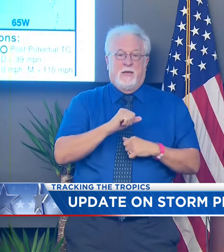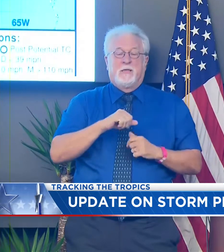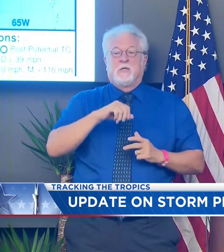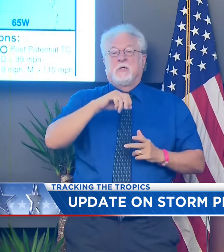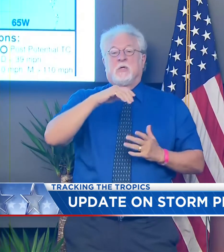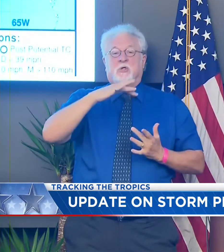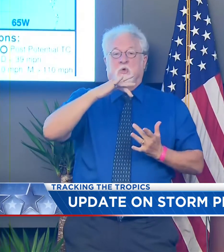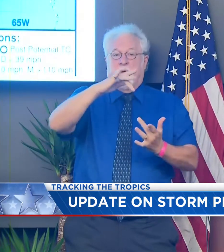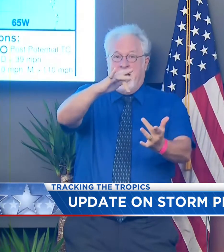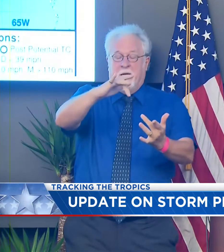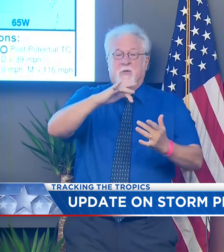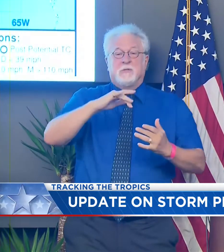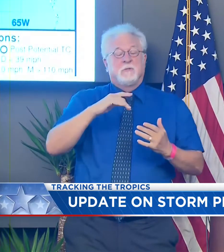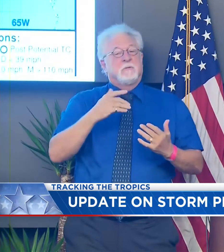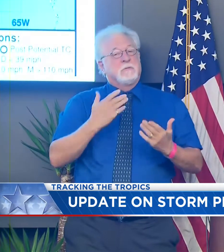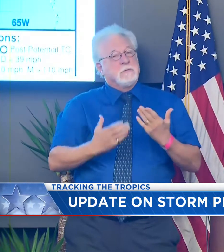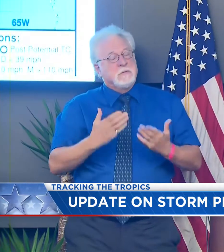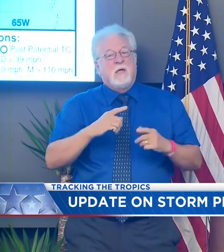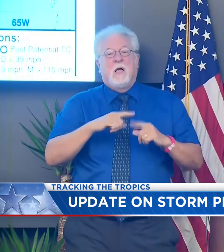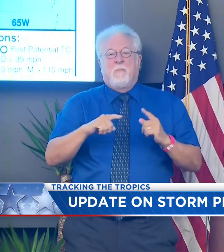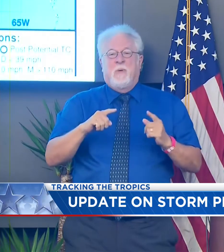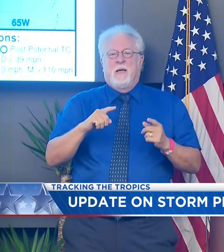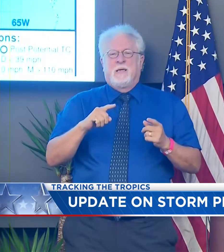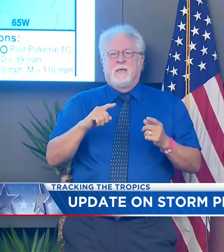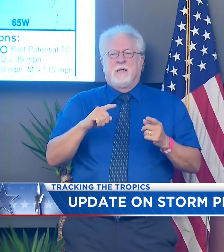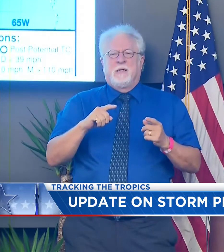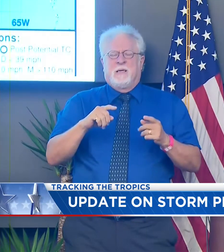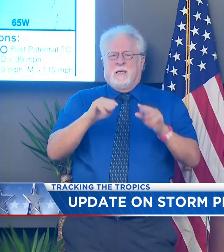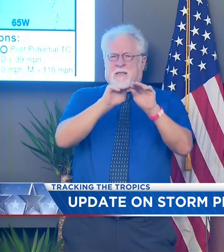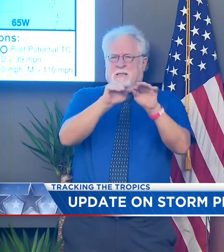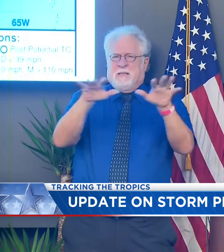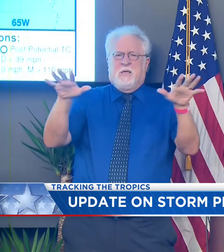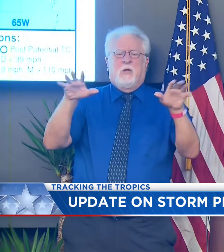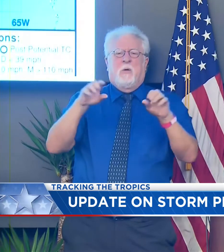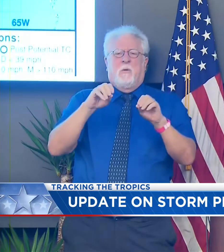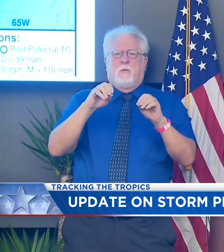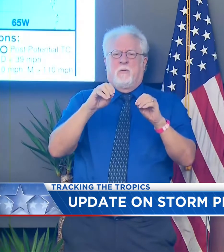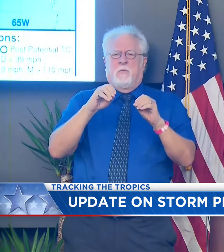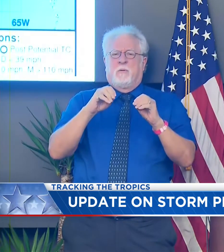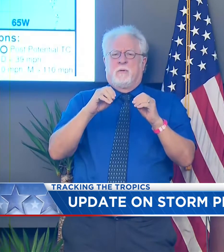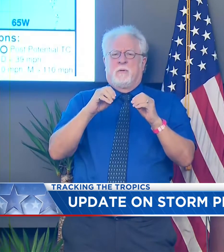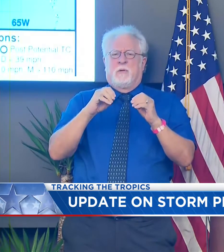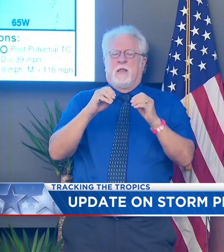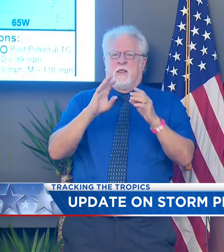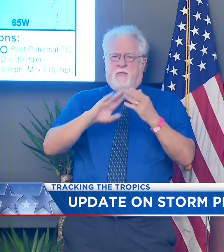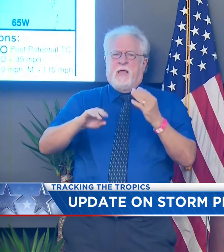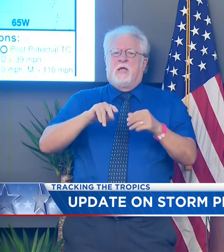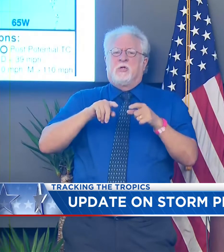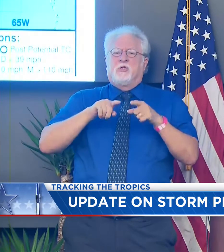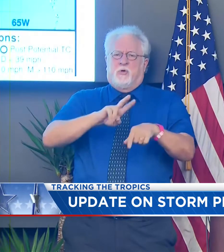THAT WINDOW IS CLOSING QUICKLY. ALSO, WITH MARCO, THERE IS THE USUAL THREAT OF ISOLATED TORNADOS.